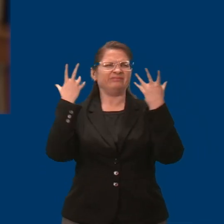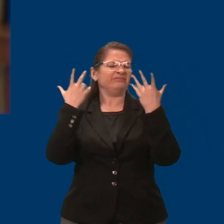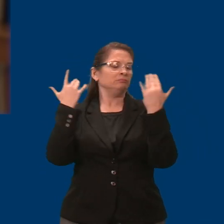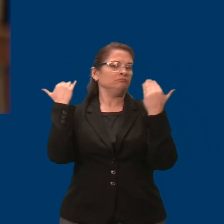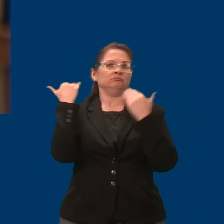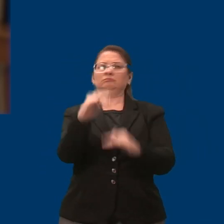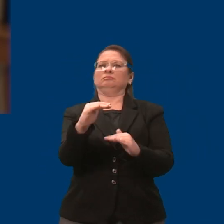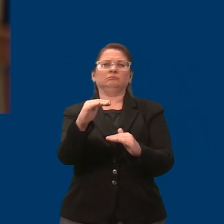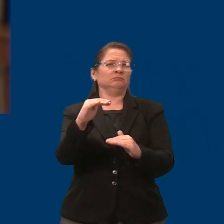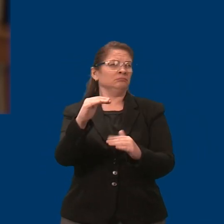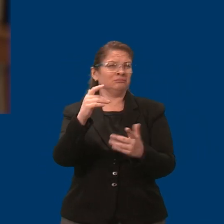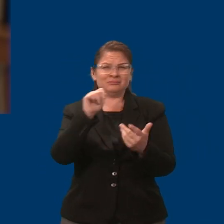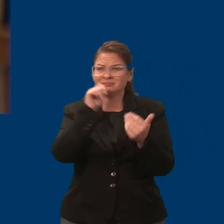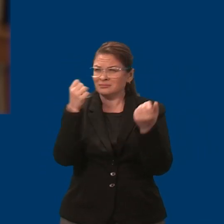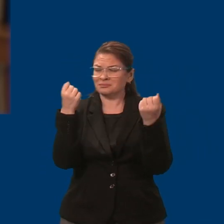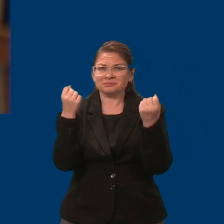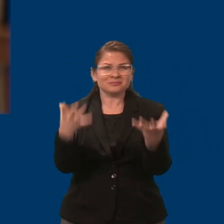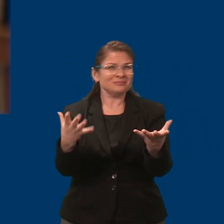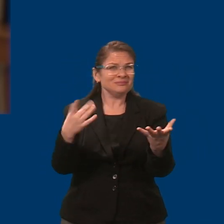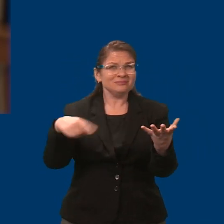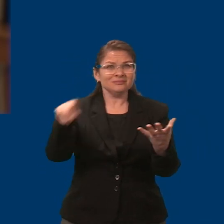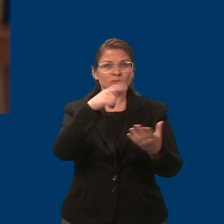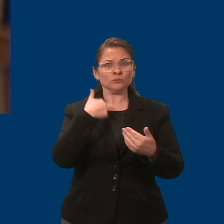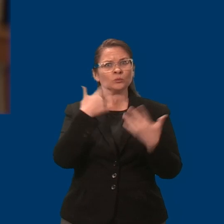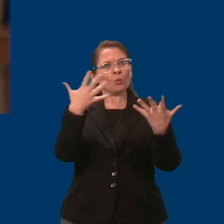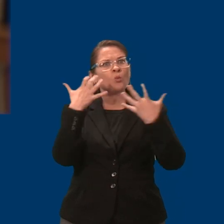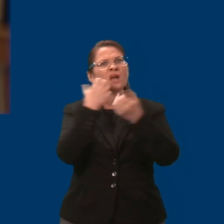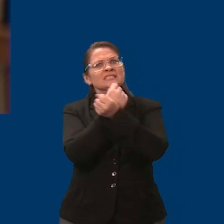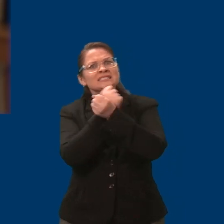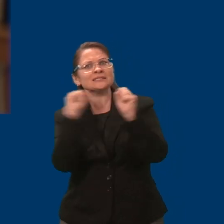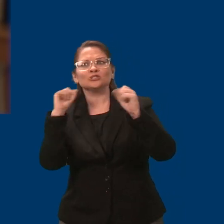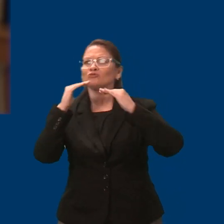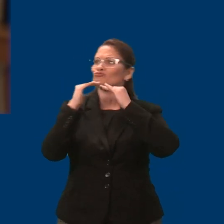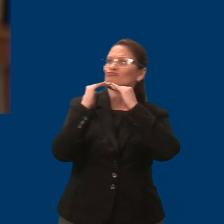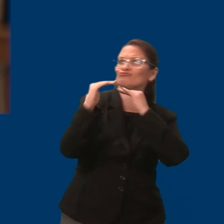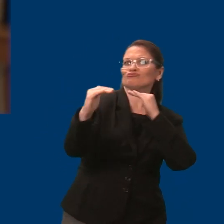and stability in our lives that most people take for granted.